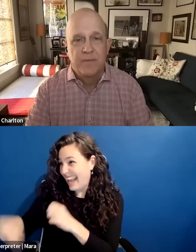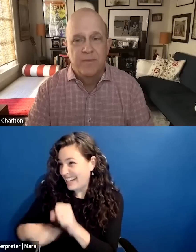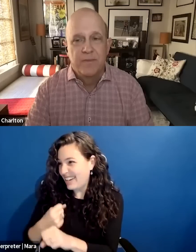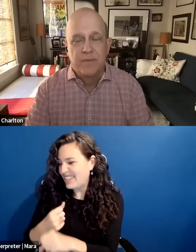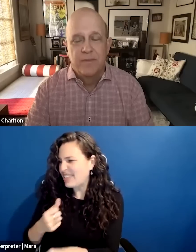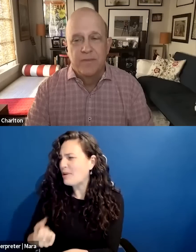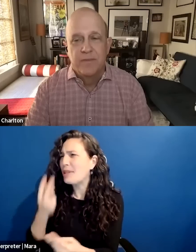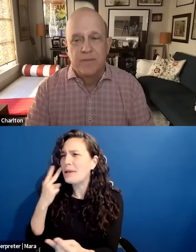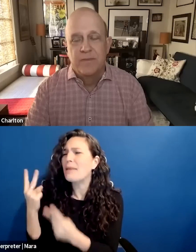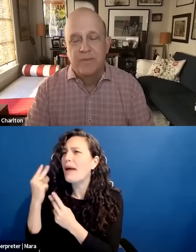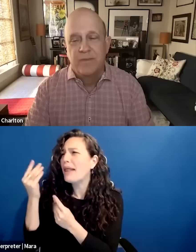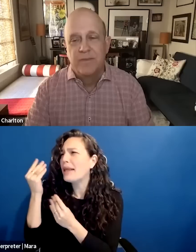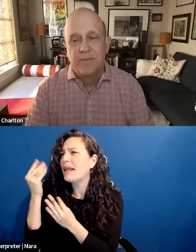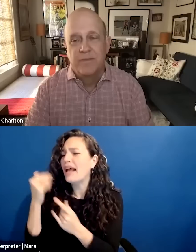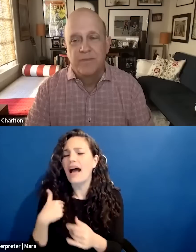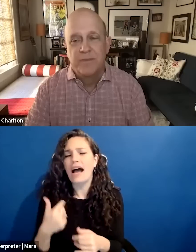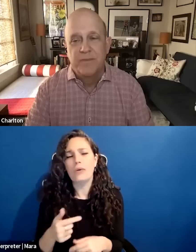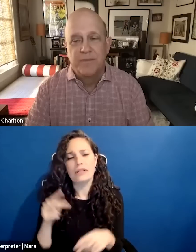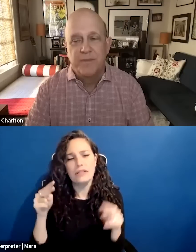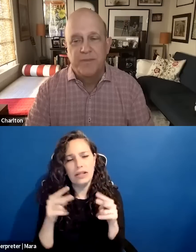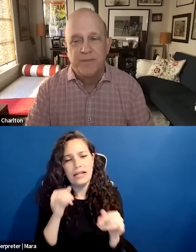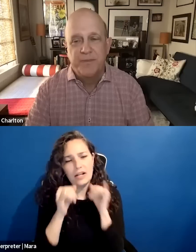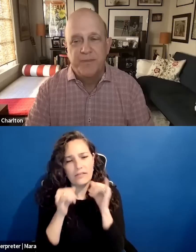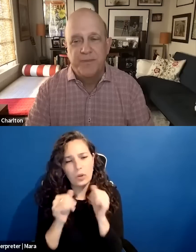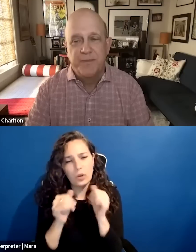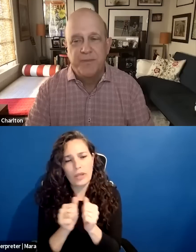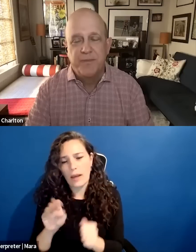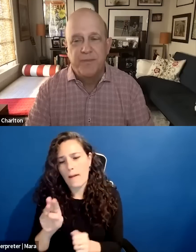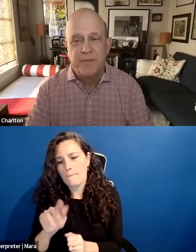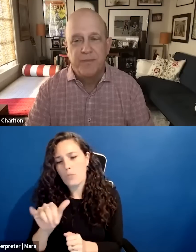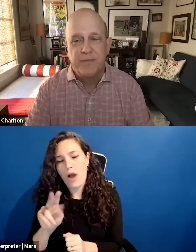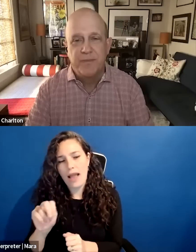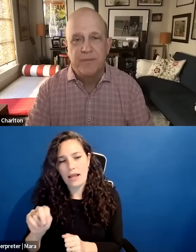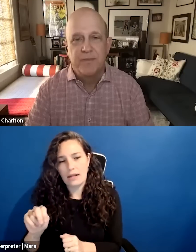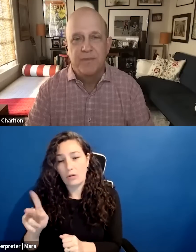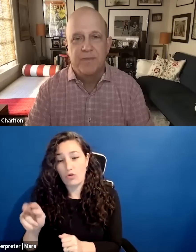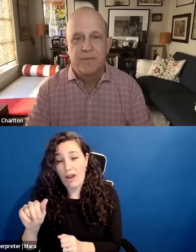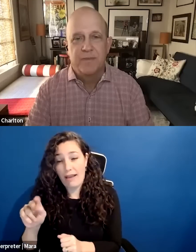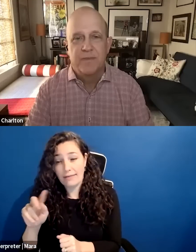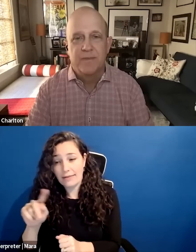and he was talking about how "Breaking Bad" came to be and it's because he,